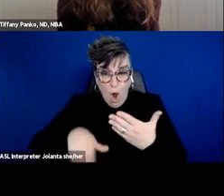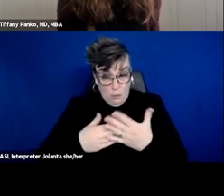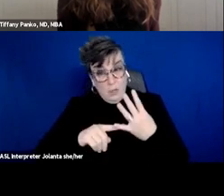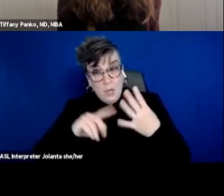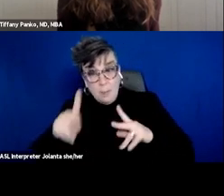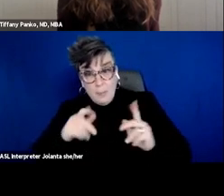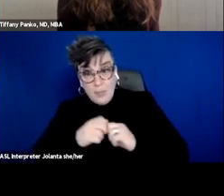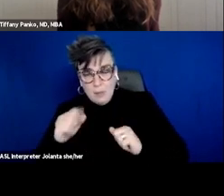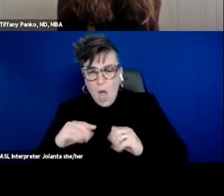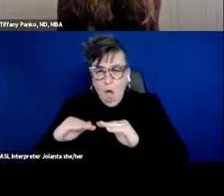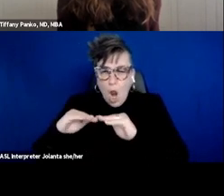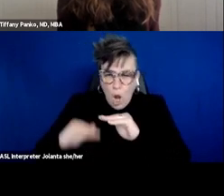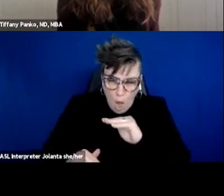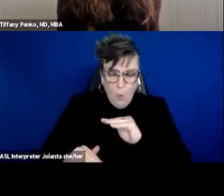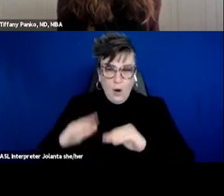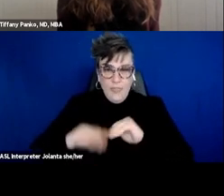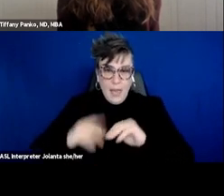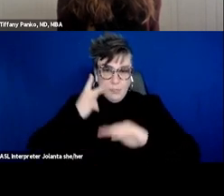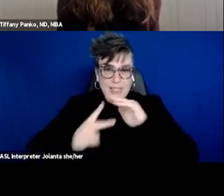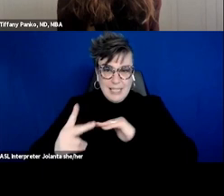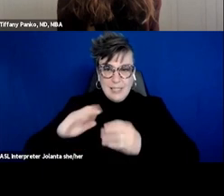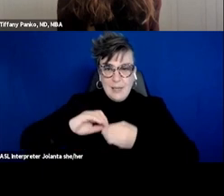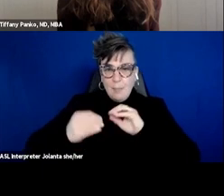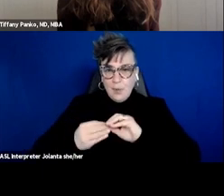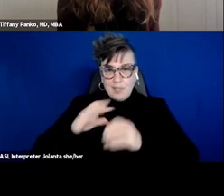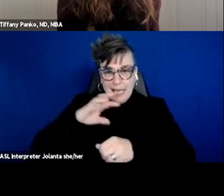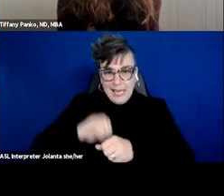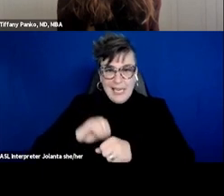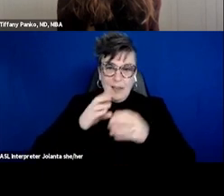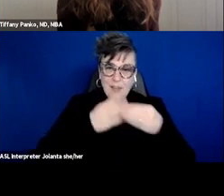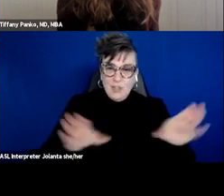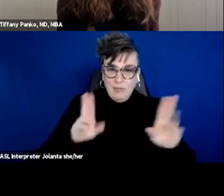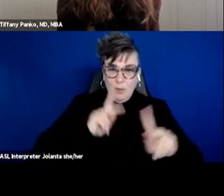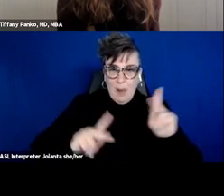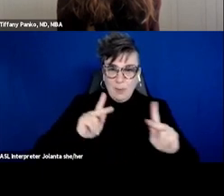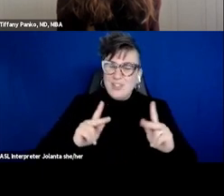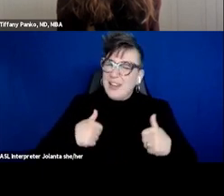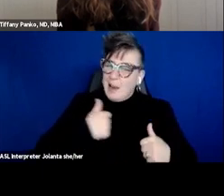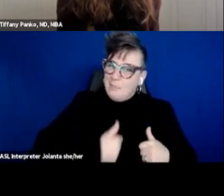in the general population. I apologize that I don’t have recent data, but as of eight